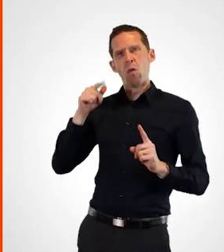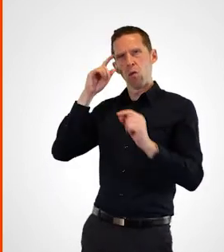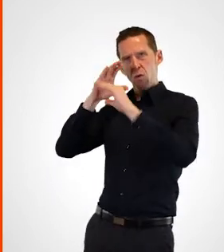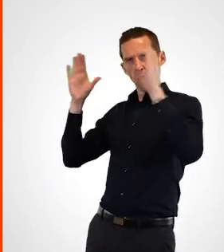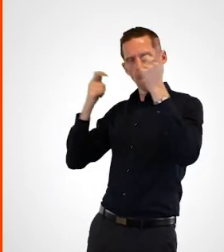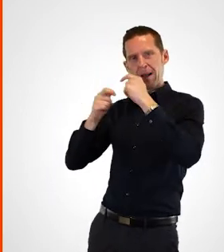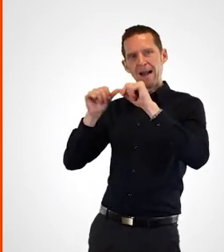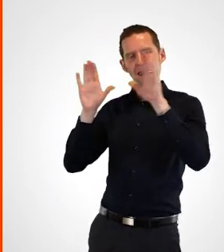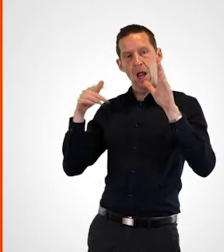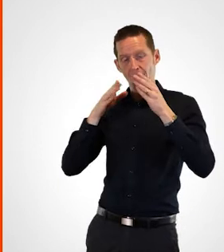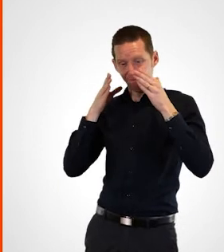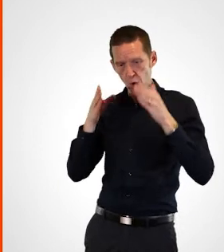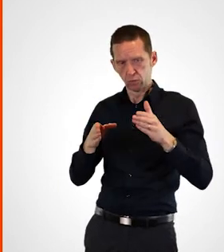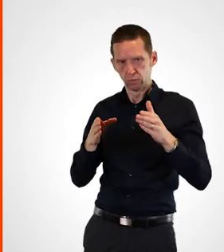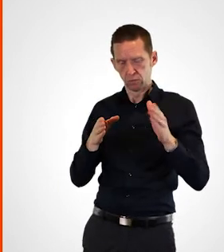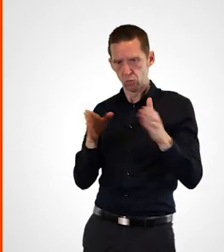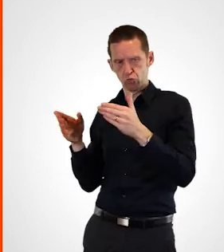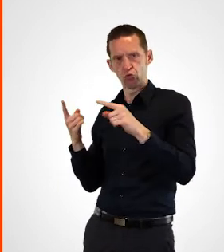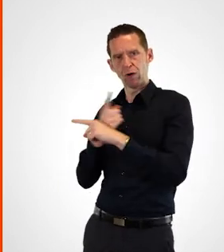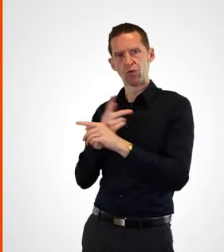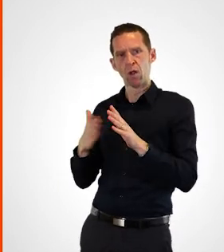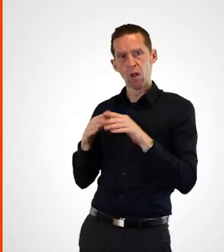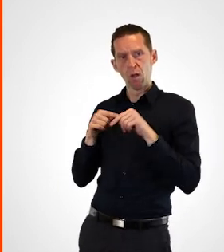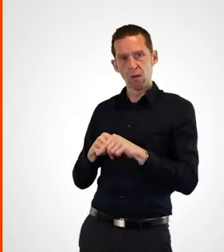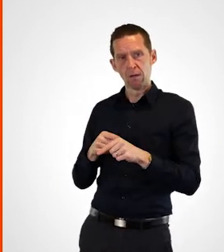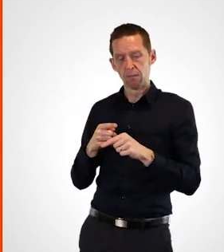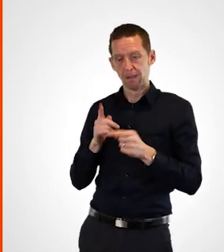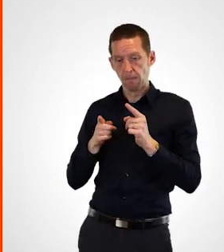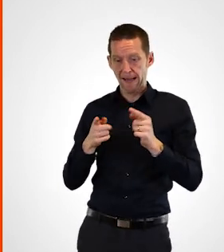that the emphasis shifts. At different times the language is more the focus,